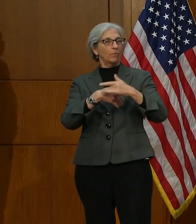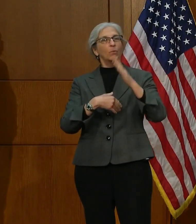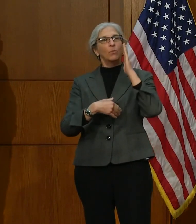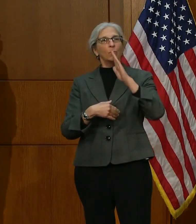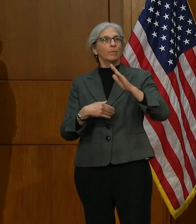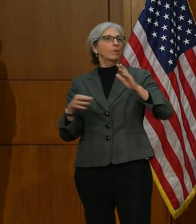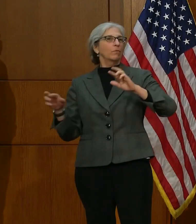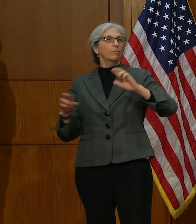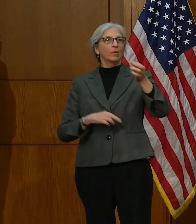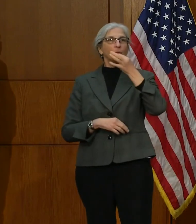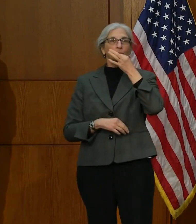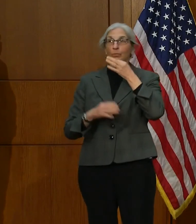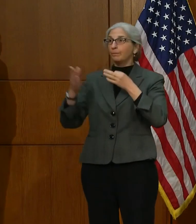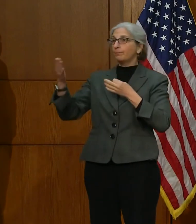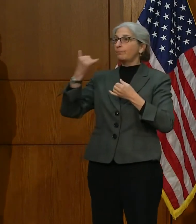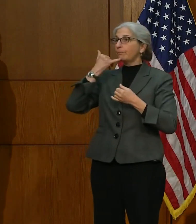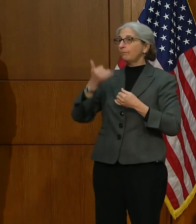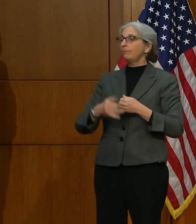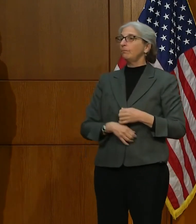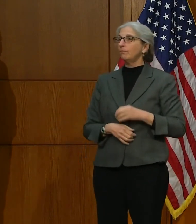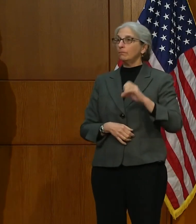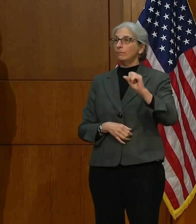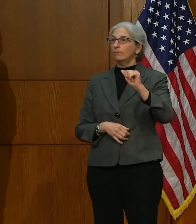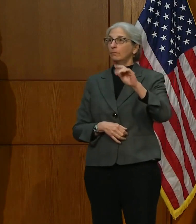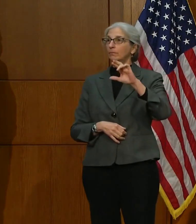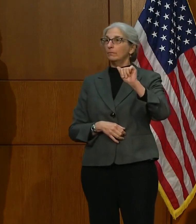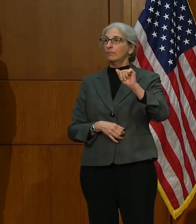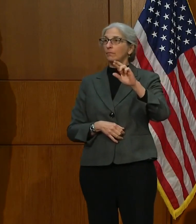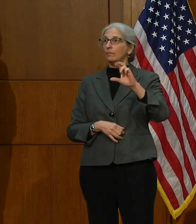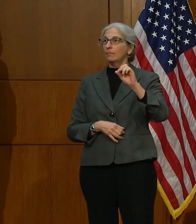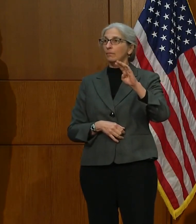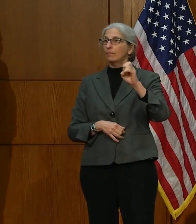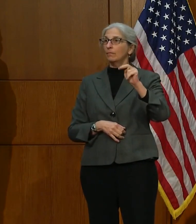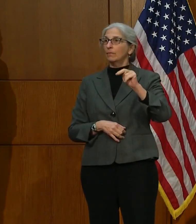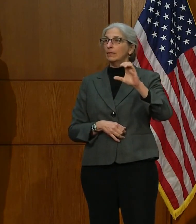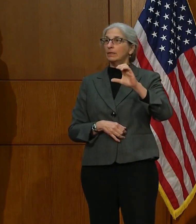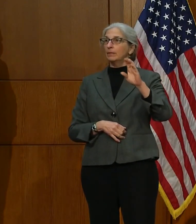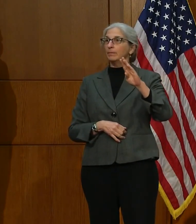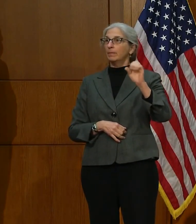WE CAN AND IT WILL BE UP AND